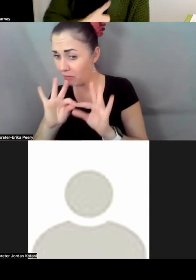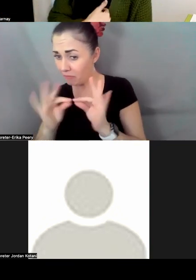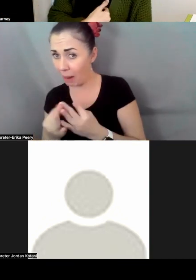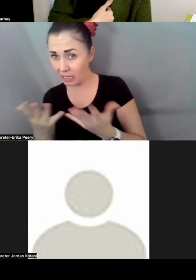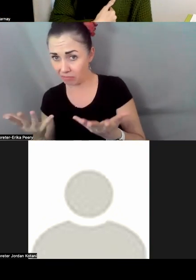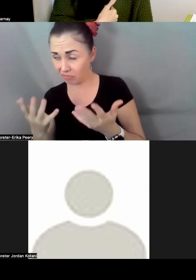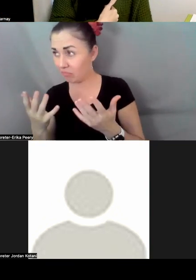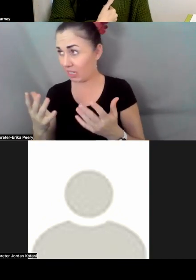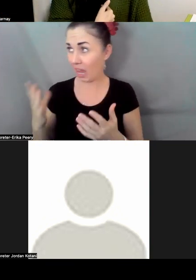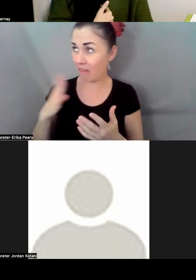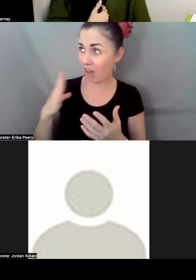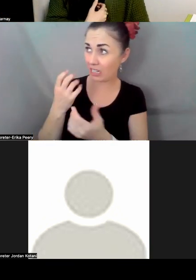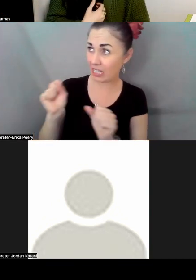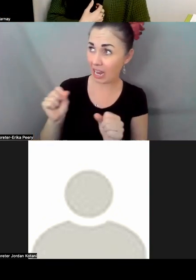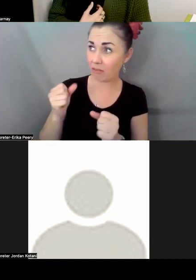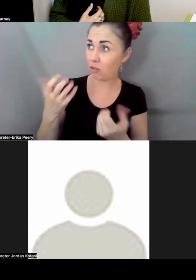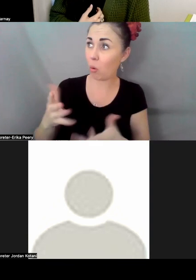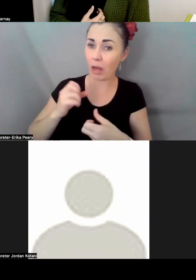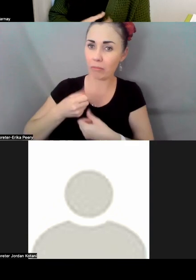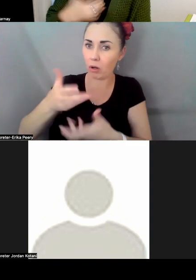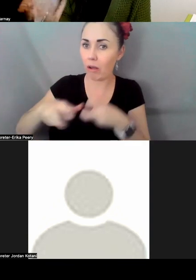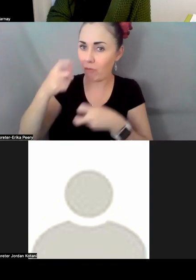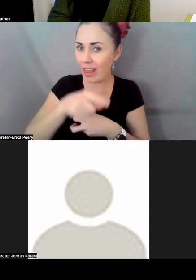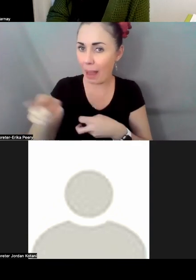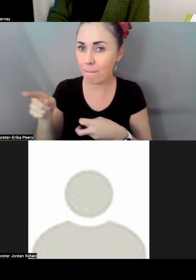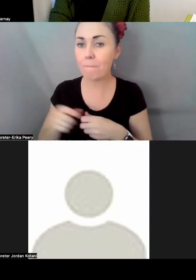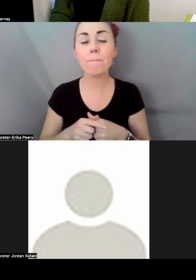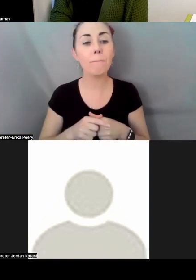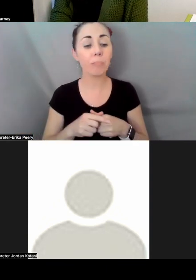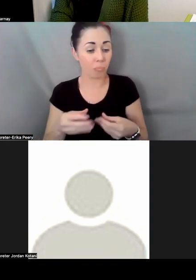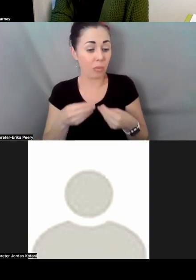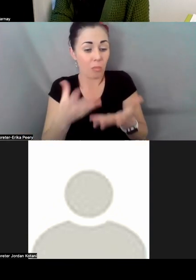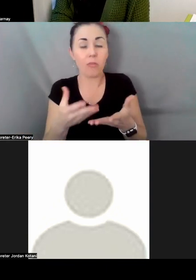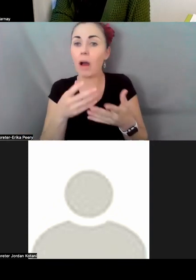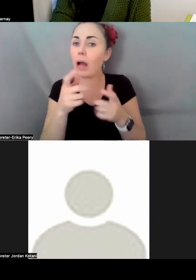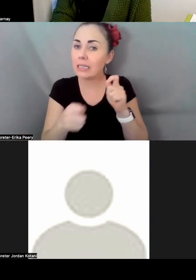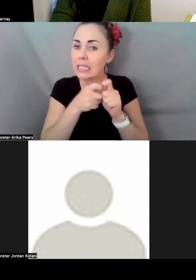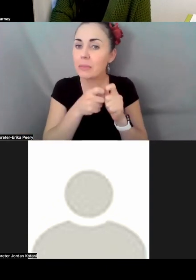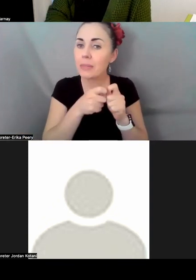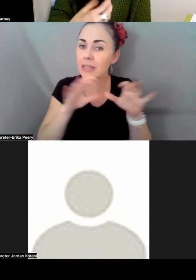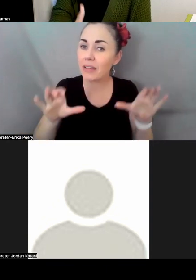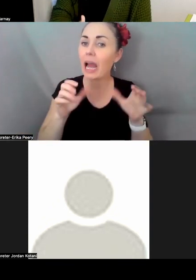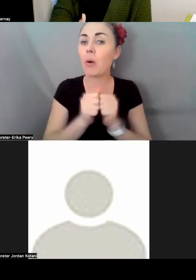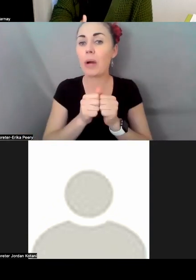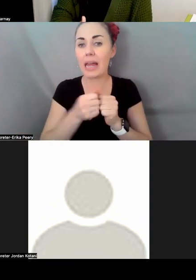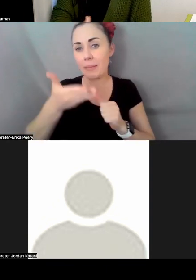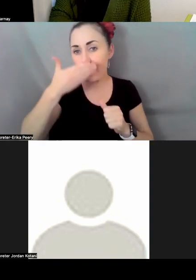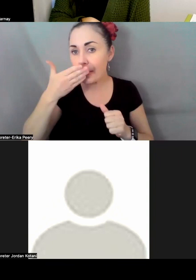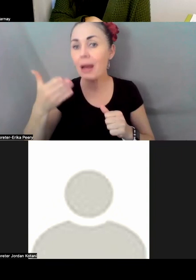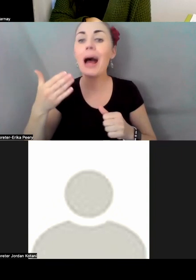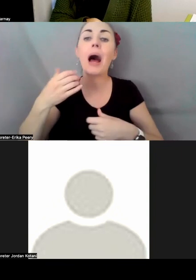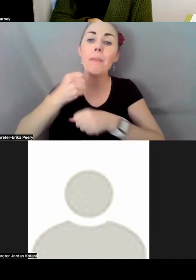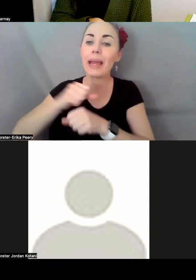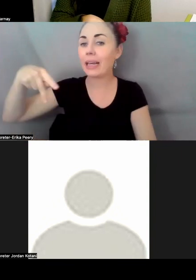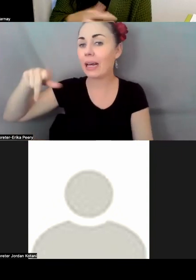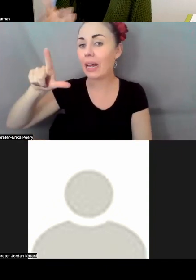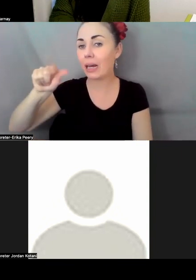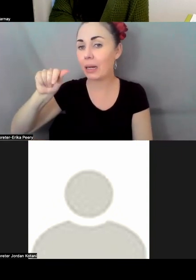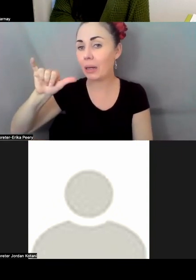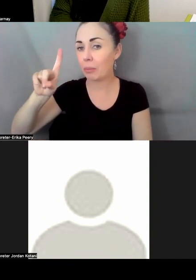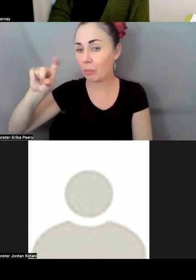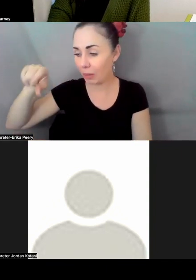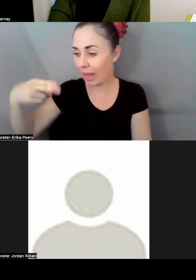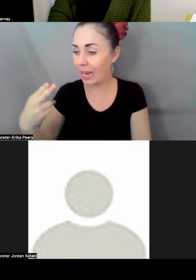by solving our own struggles. Activities that make scents. Scented Playdough, spices, cooking spices.